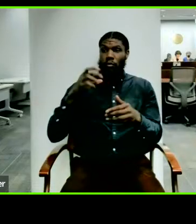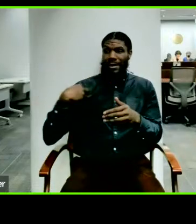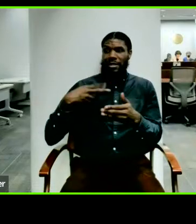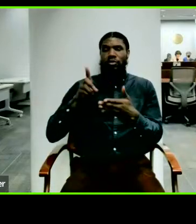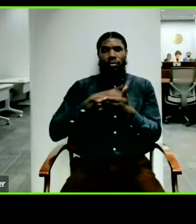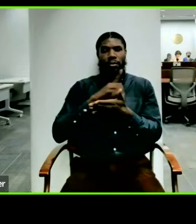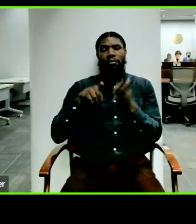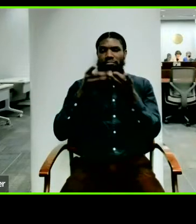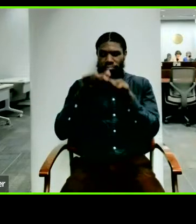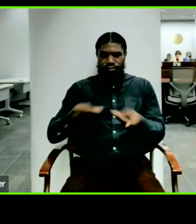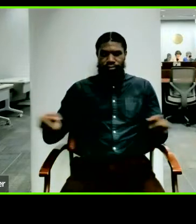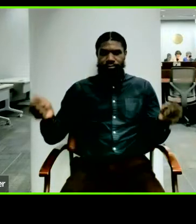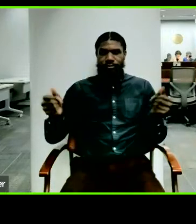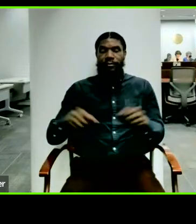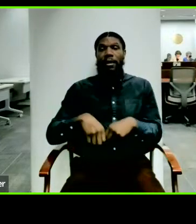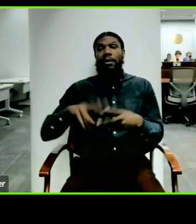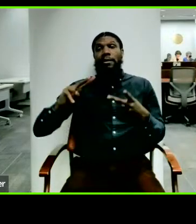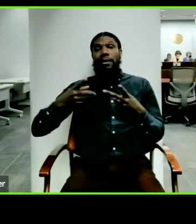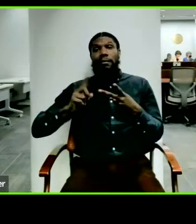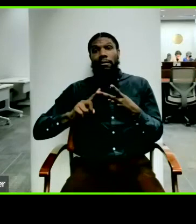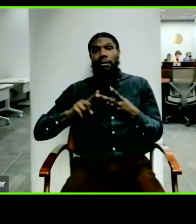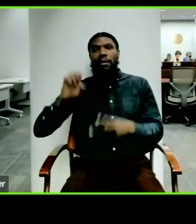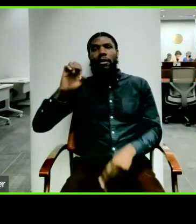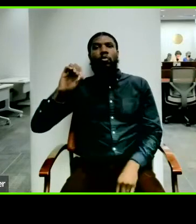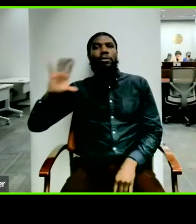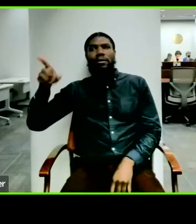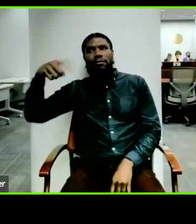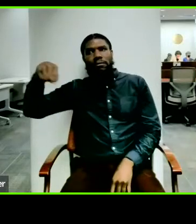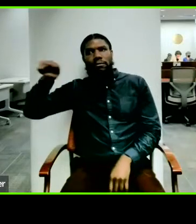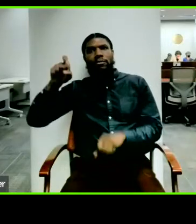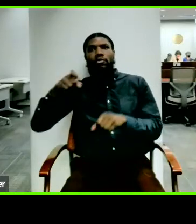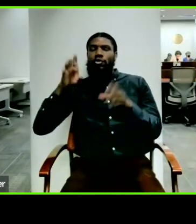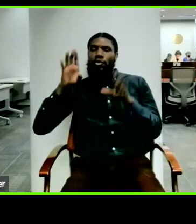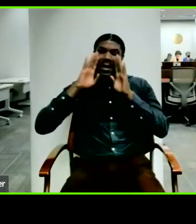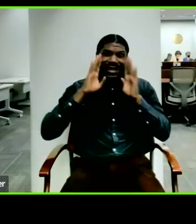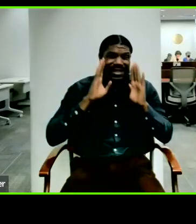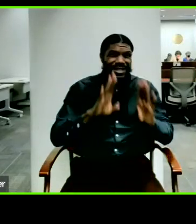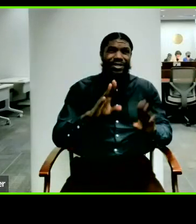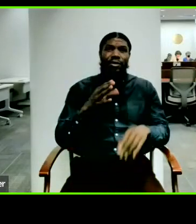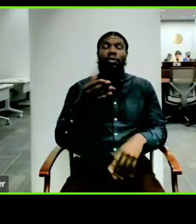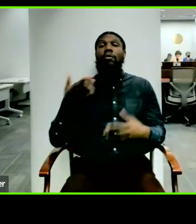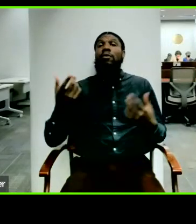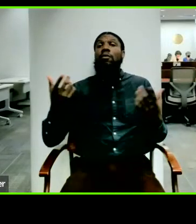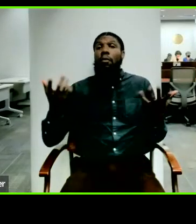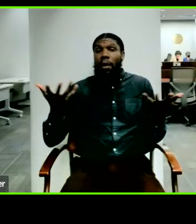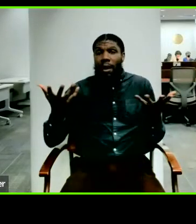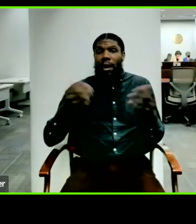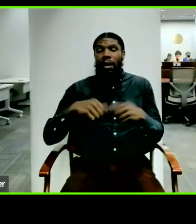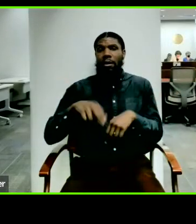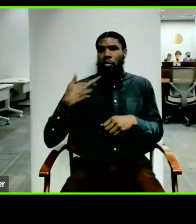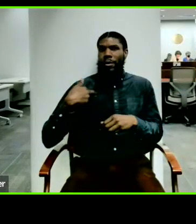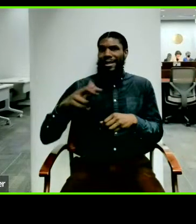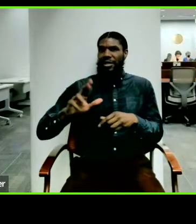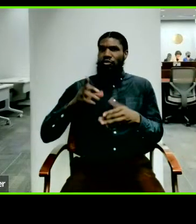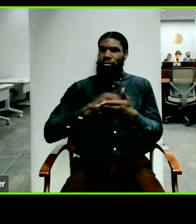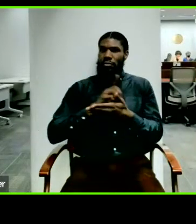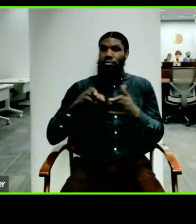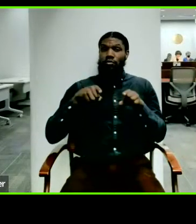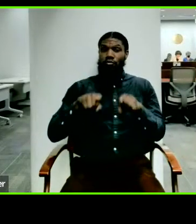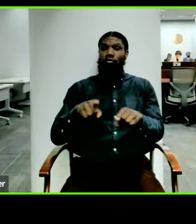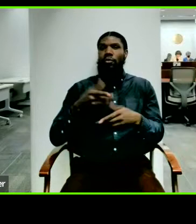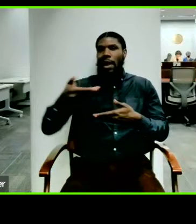Second, the EEOC should pay special attention to religious discrimination in the hiring process. At